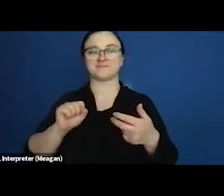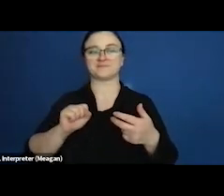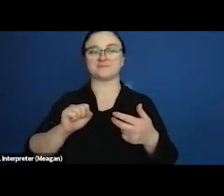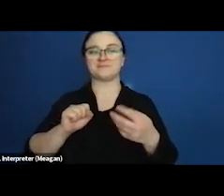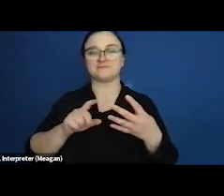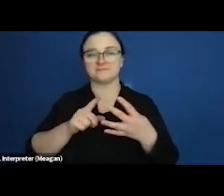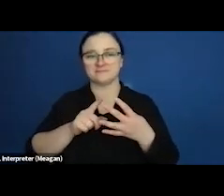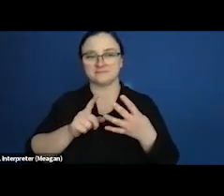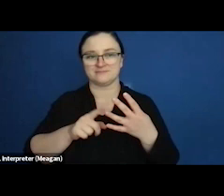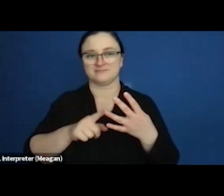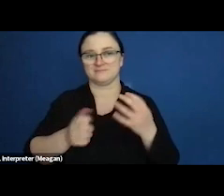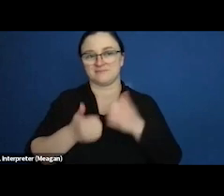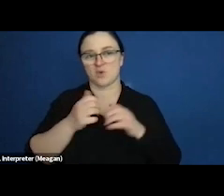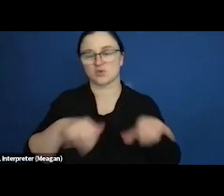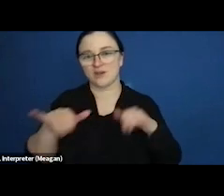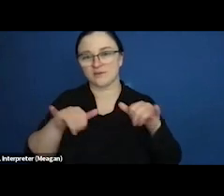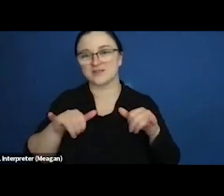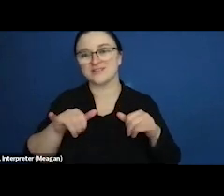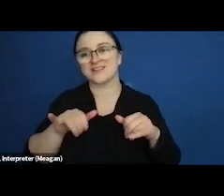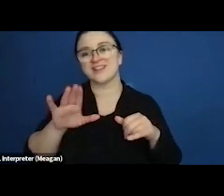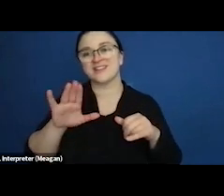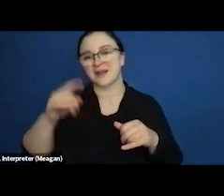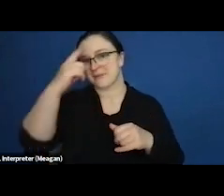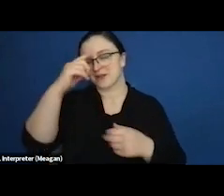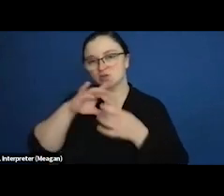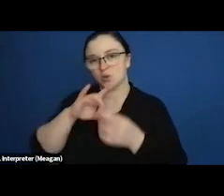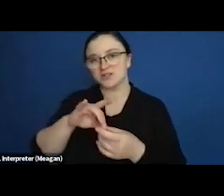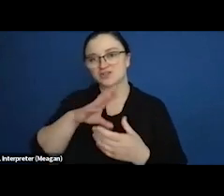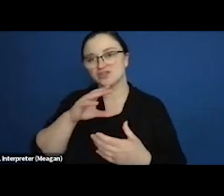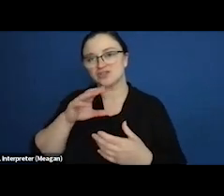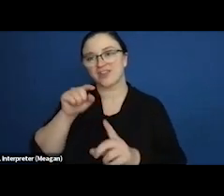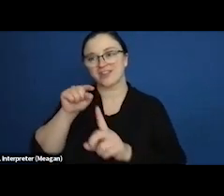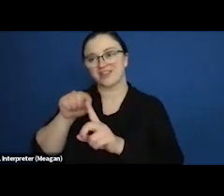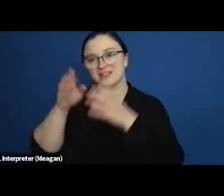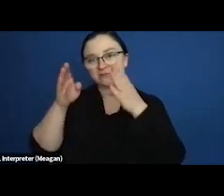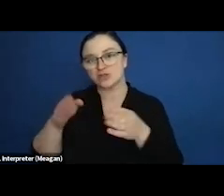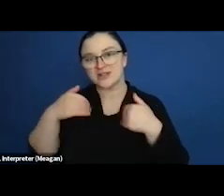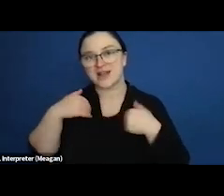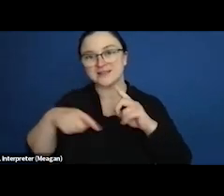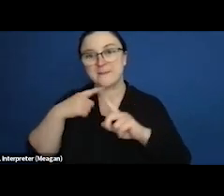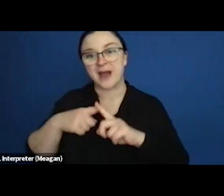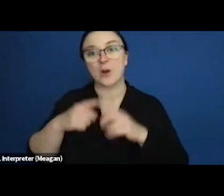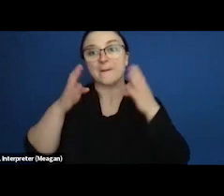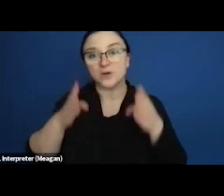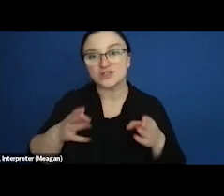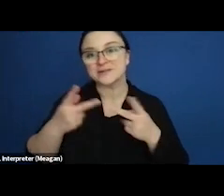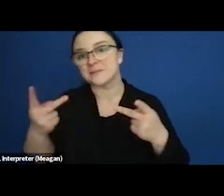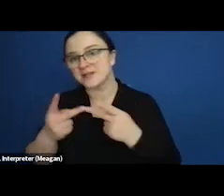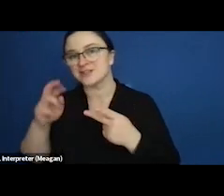or automatic mental associations an individual has for a person, a place, or a thing, right?